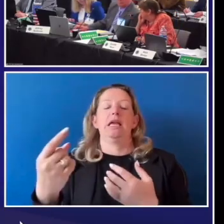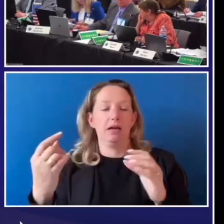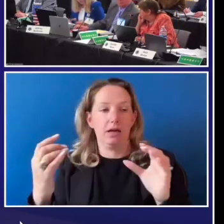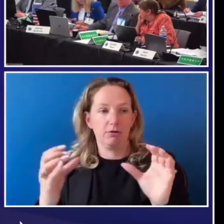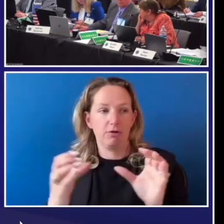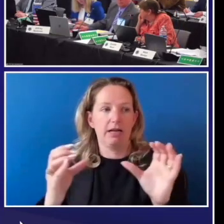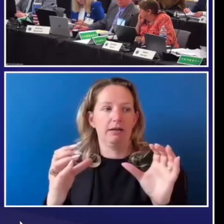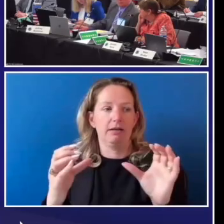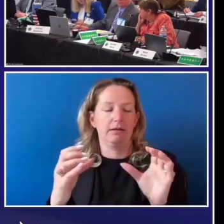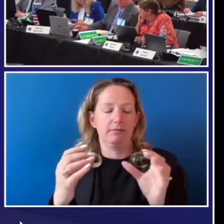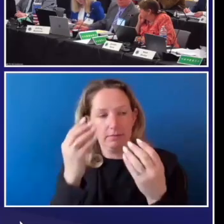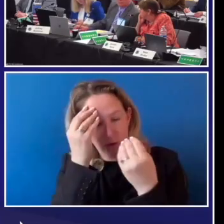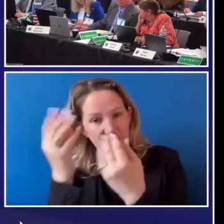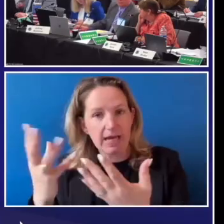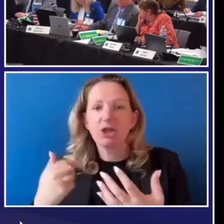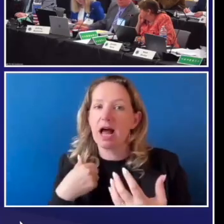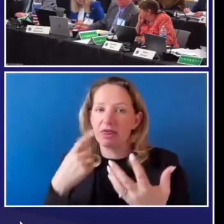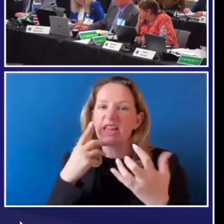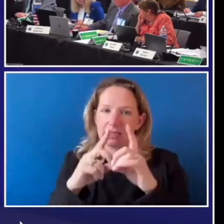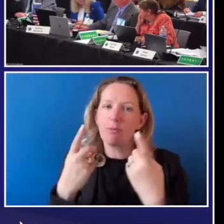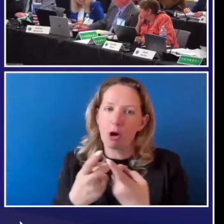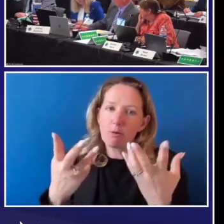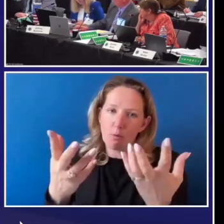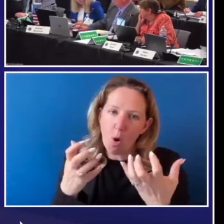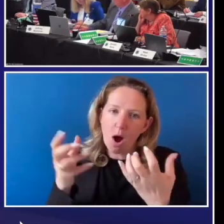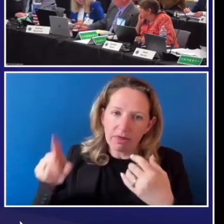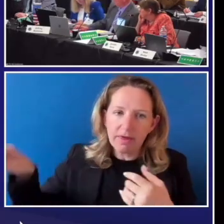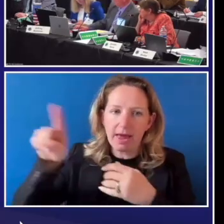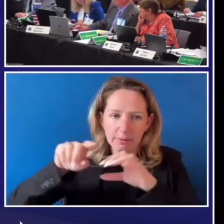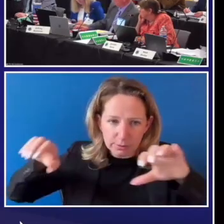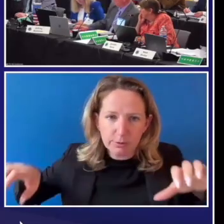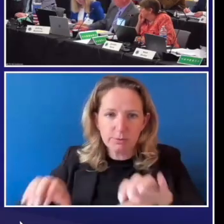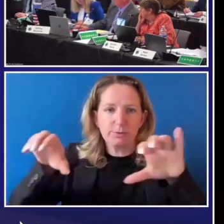And I think the department would want them to be taking action. Um, so, and I don't think we want